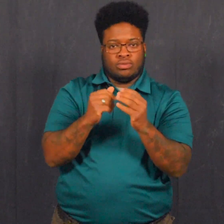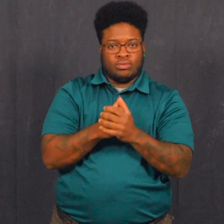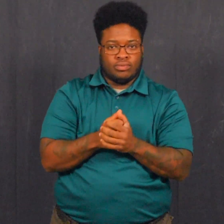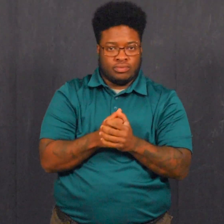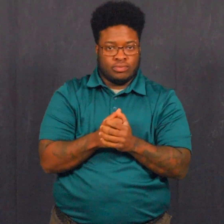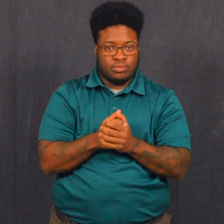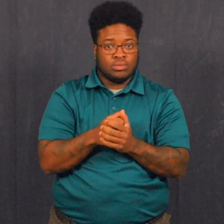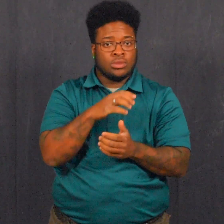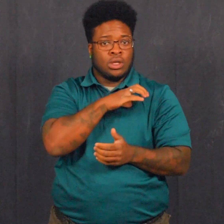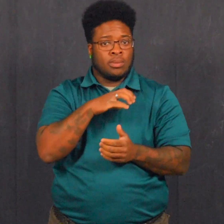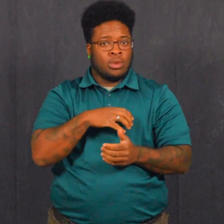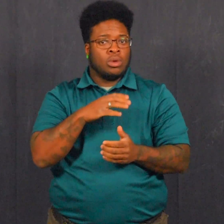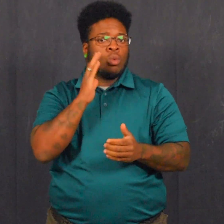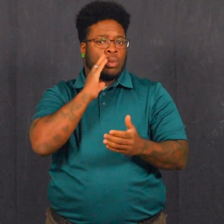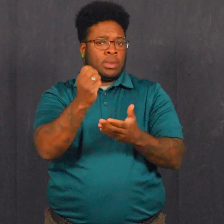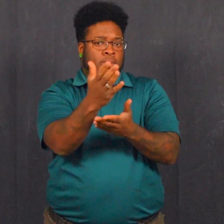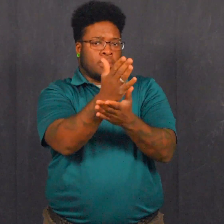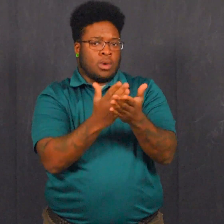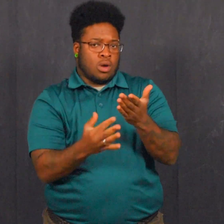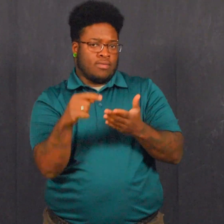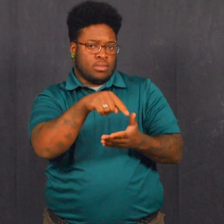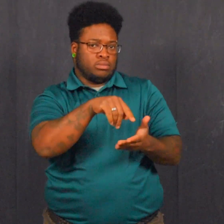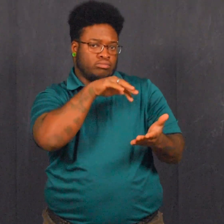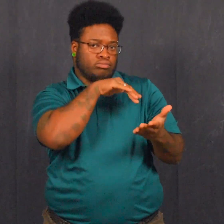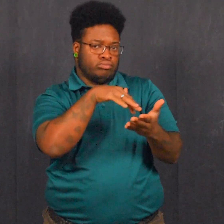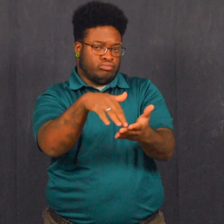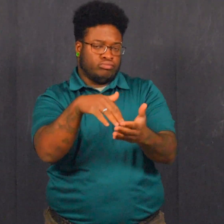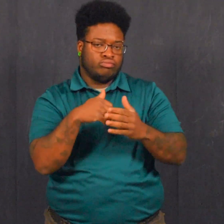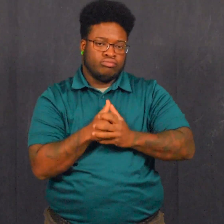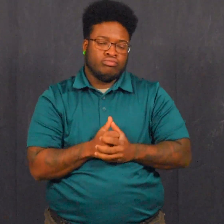The Commission will be part of the study.